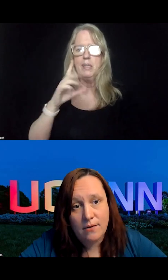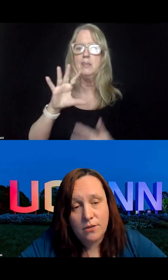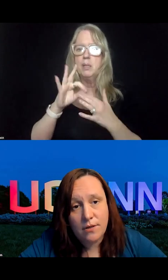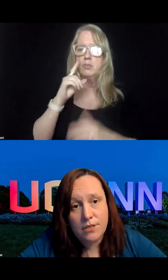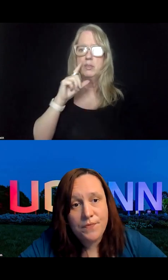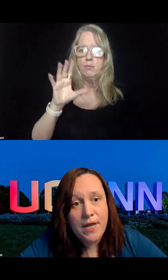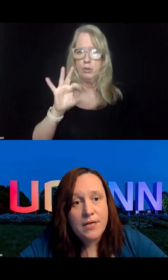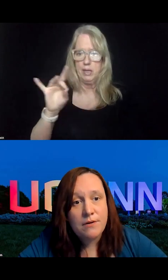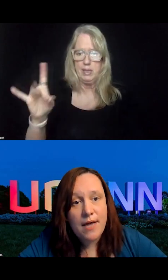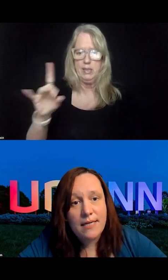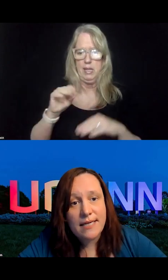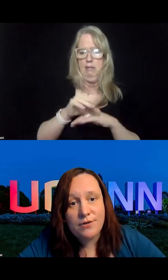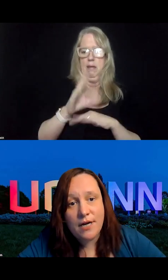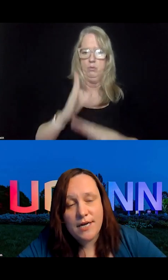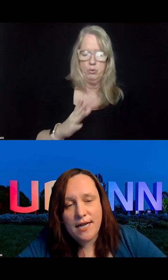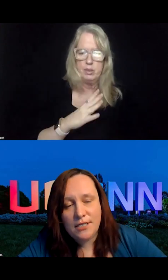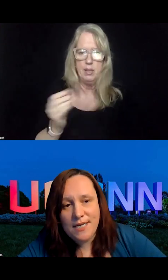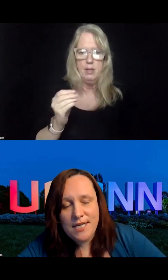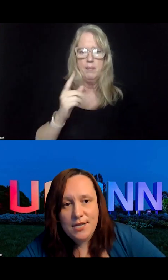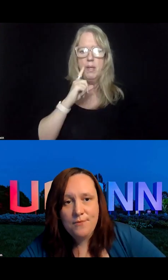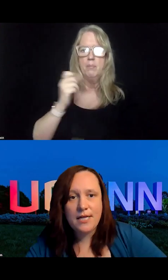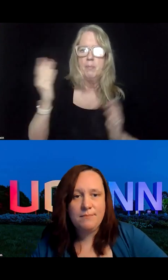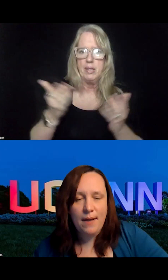COUNSELLORS. THAT IS INTRODUCTION TO THE LGBTQ+